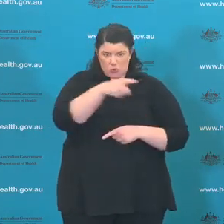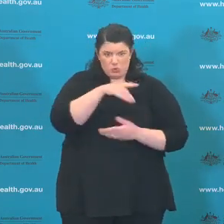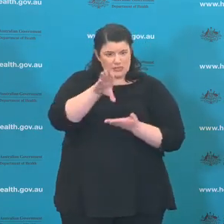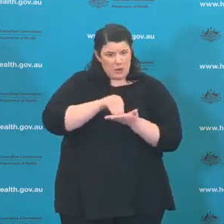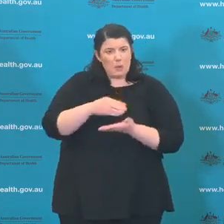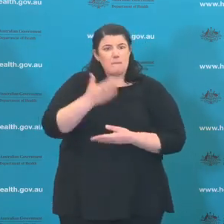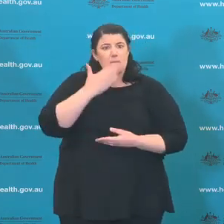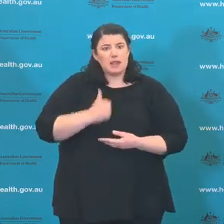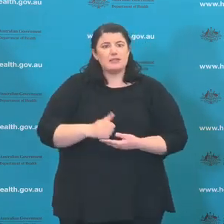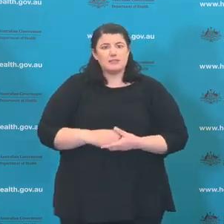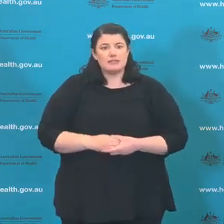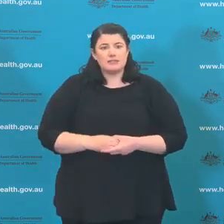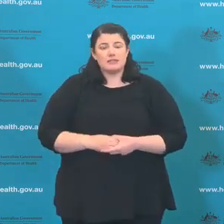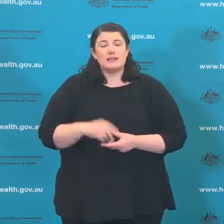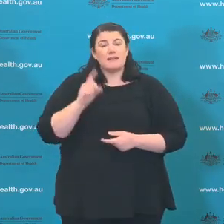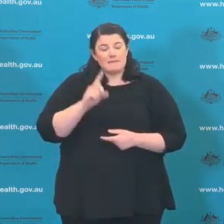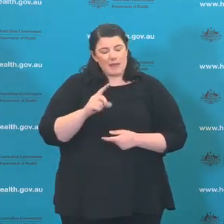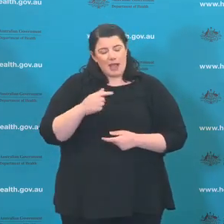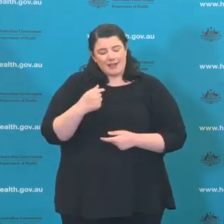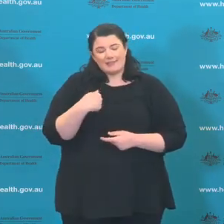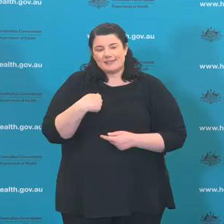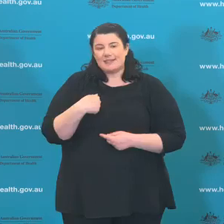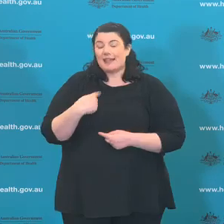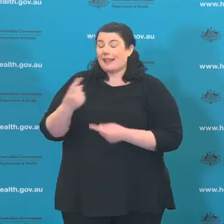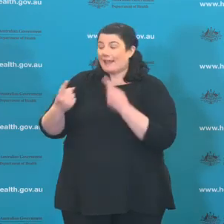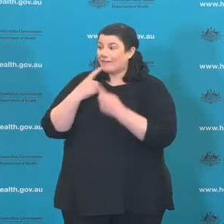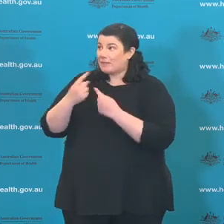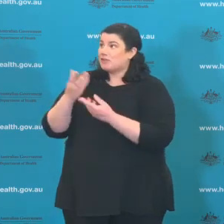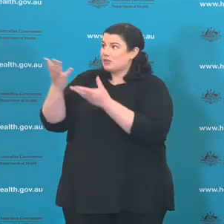I understand from the Digital Transformation Authority there have been